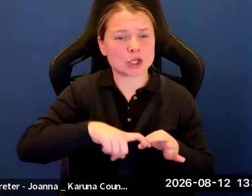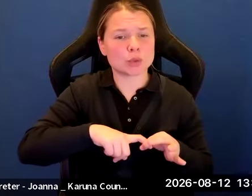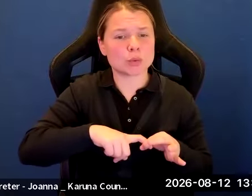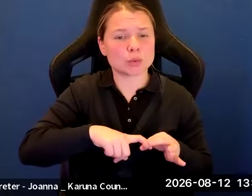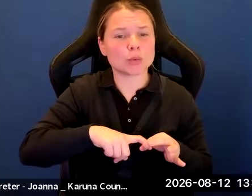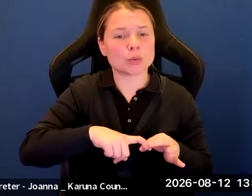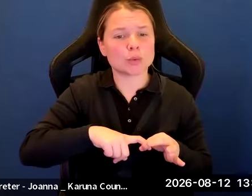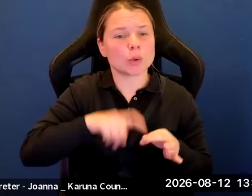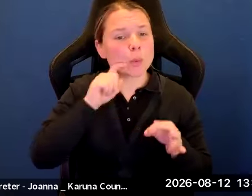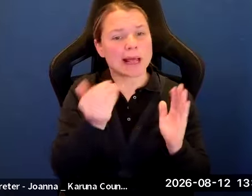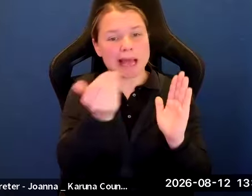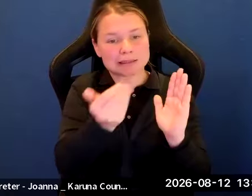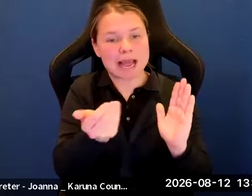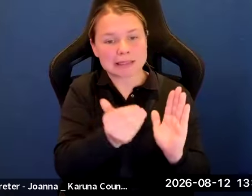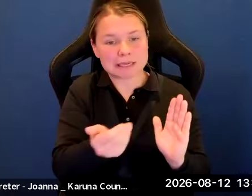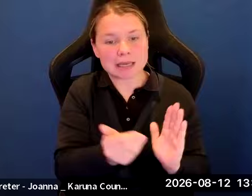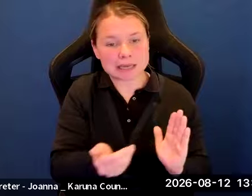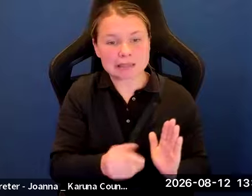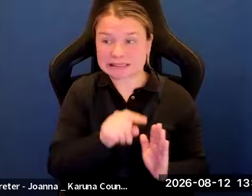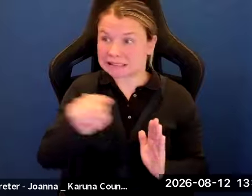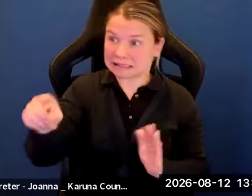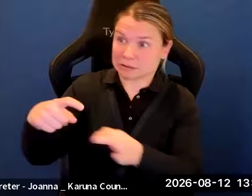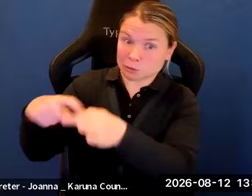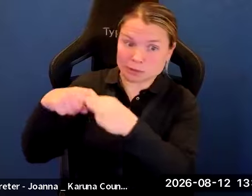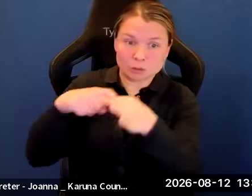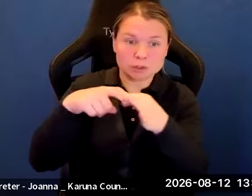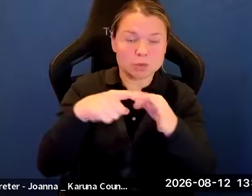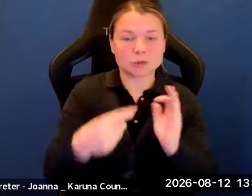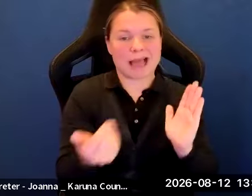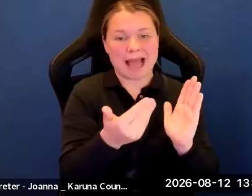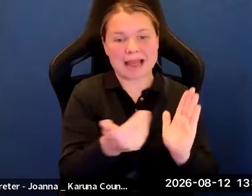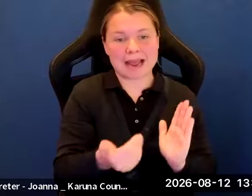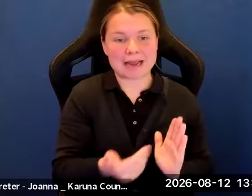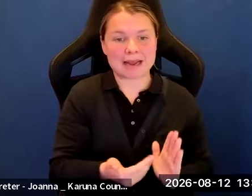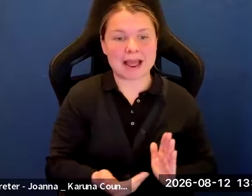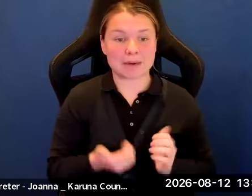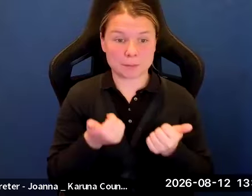getting through them. And also we will be updating the